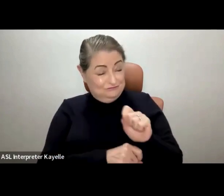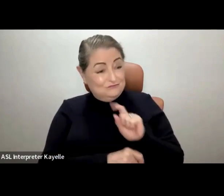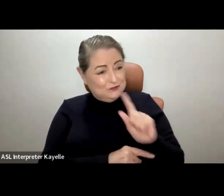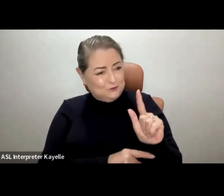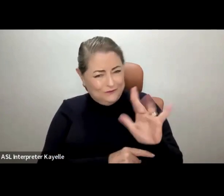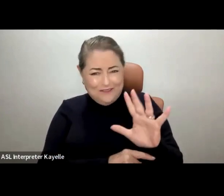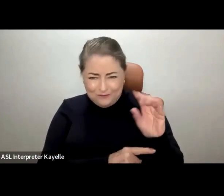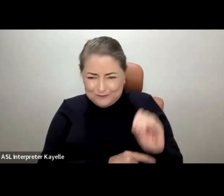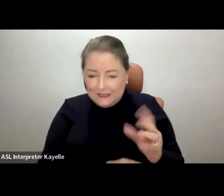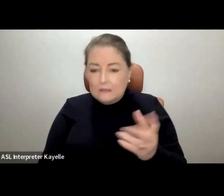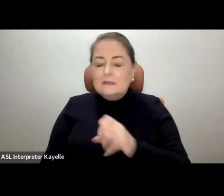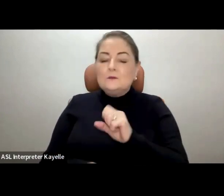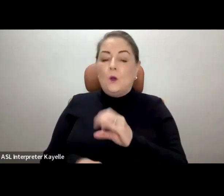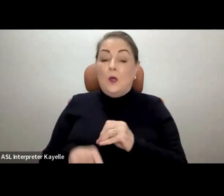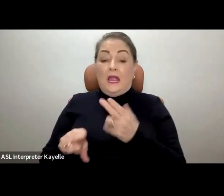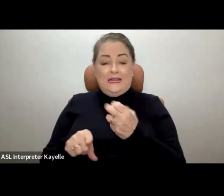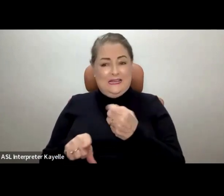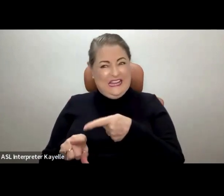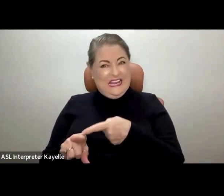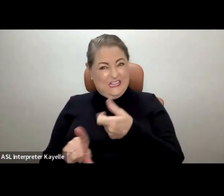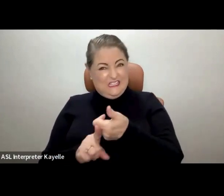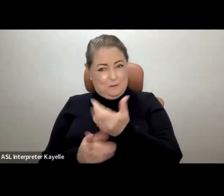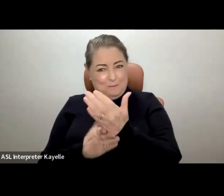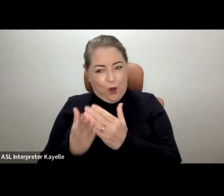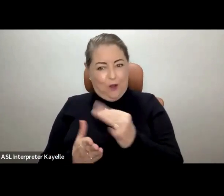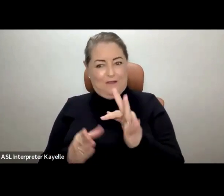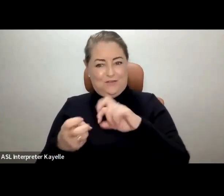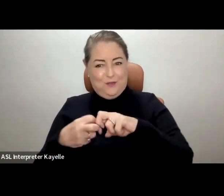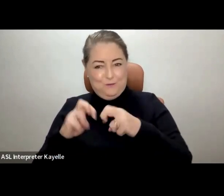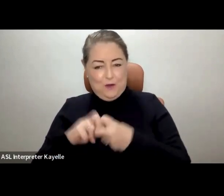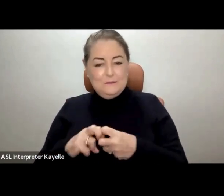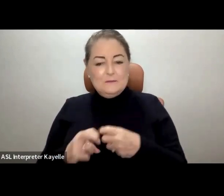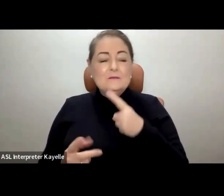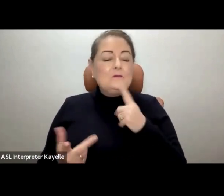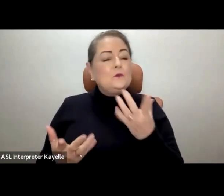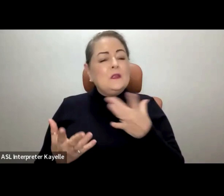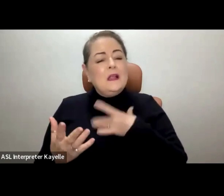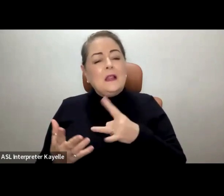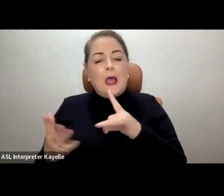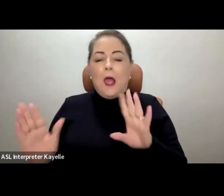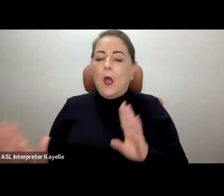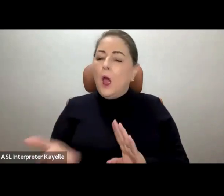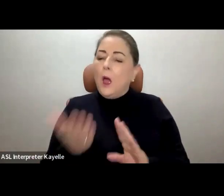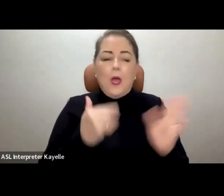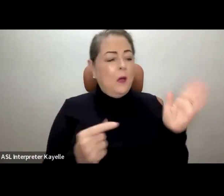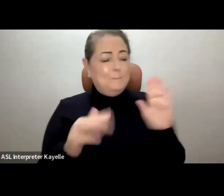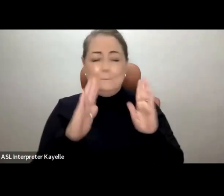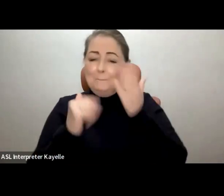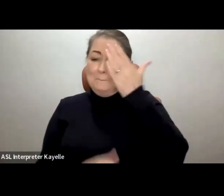part of the problem. He says, he says, you know, that he likes to hold up a mirror through film, which is actually, one of them